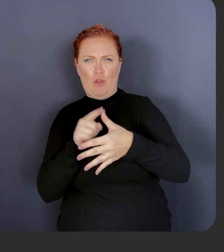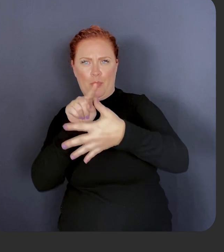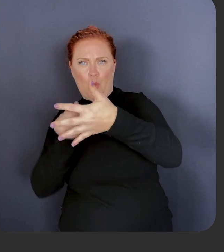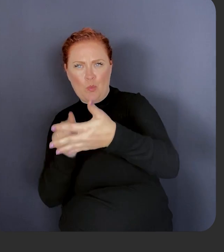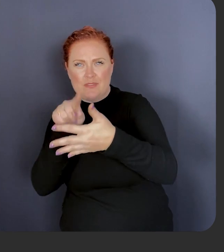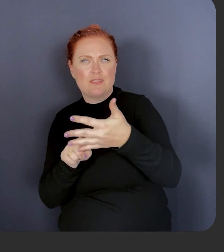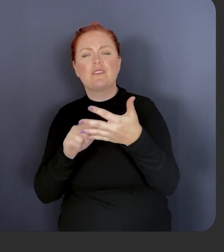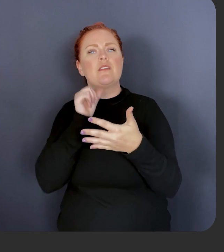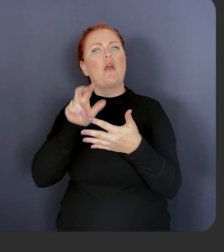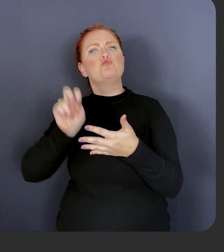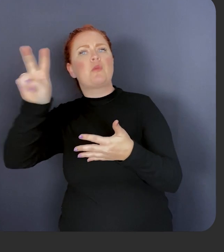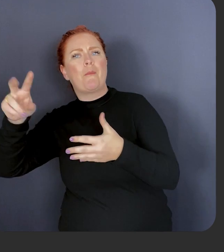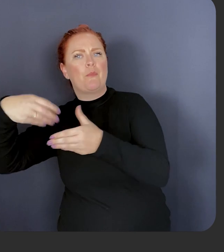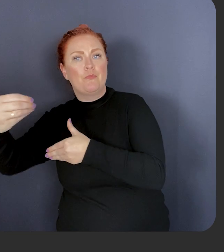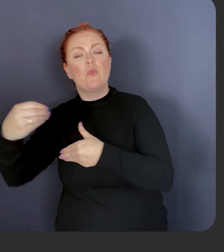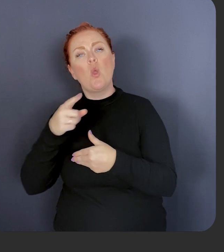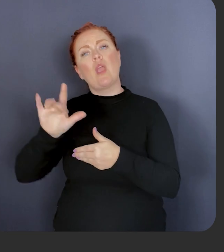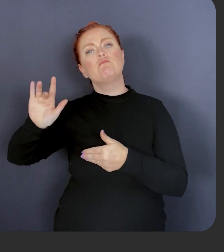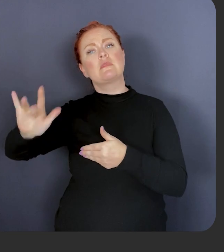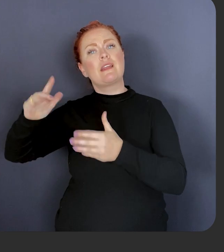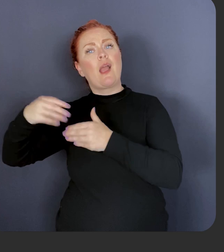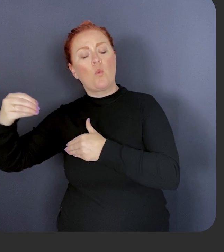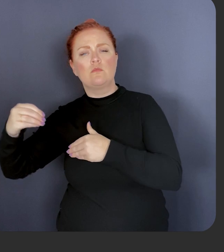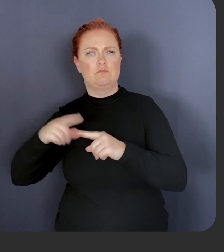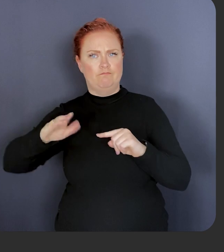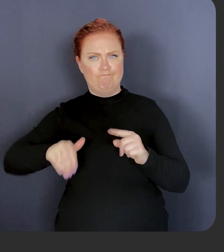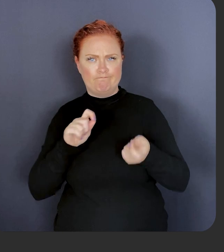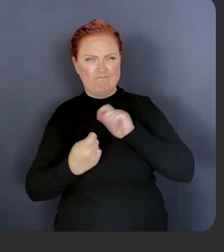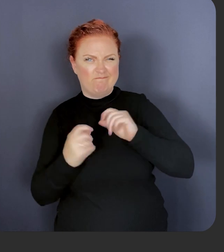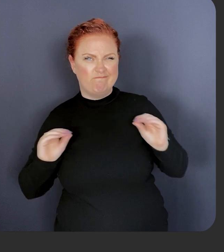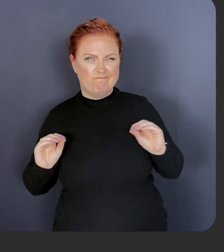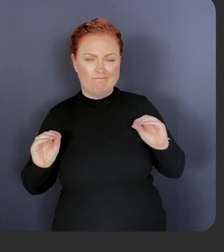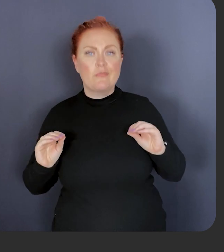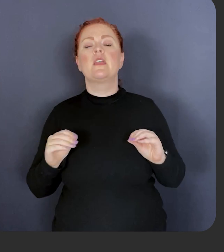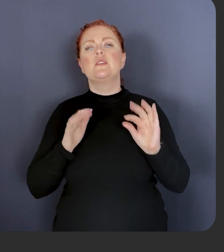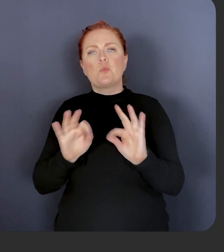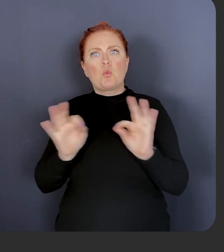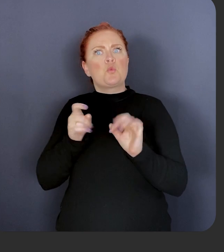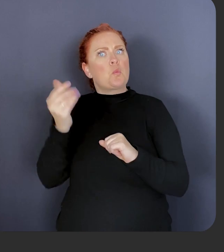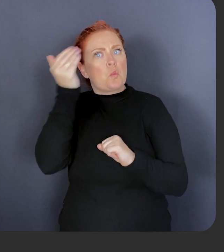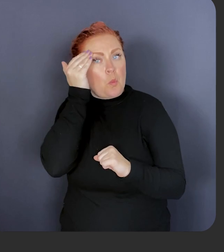here before exiting out. You can click out, but you haven't made any change there. So I want to make sure that you know